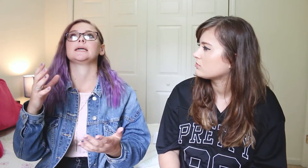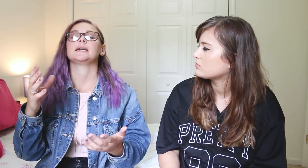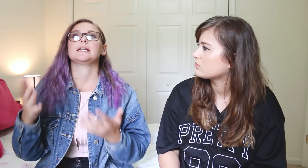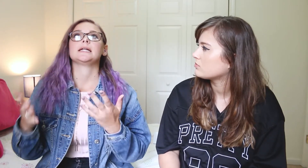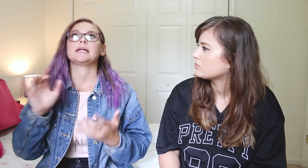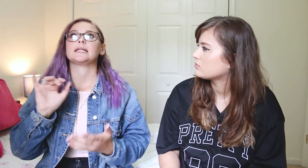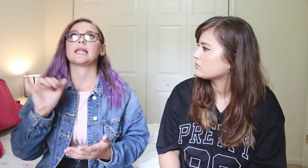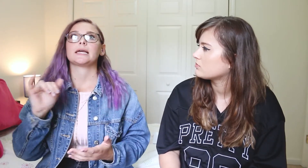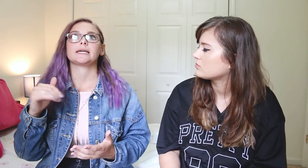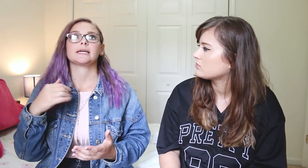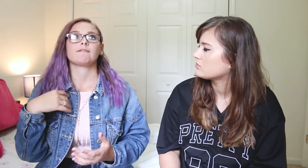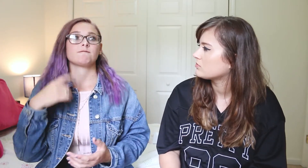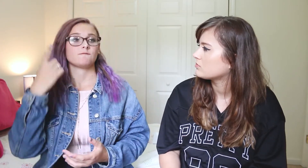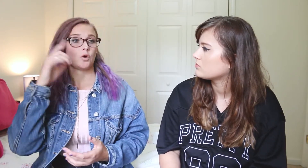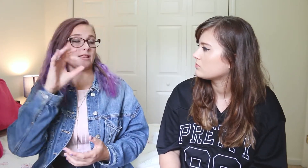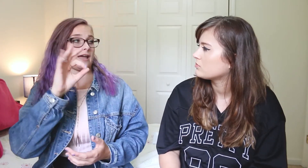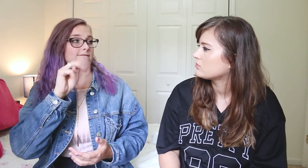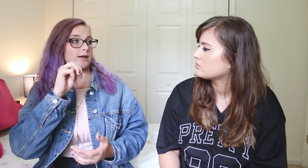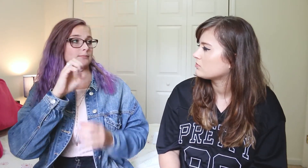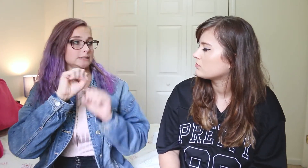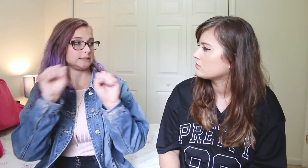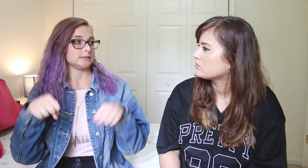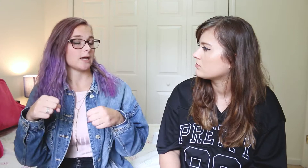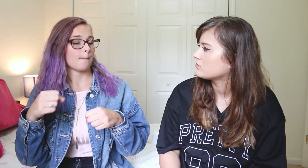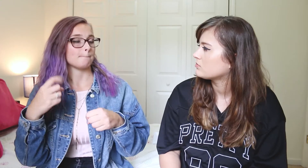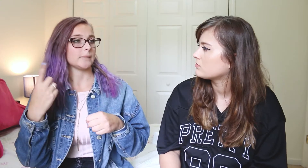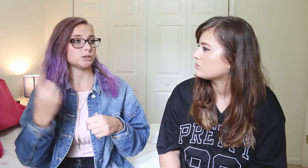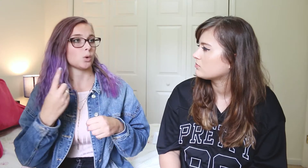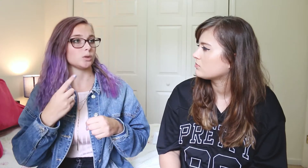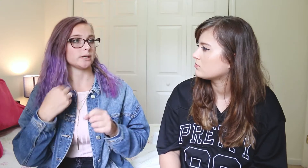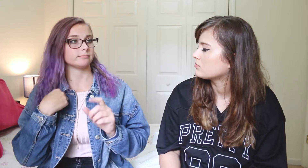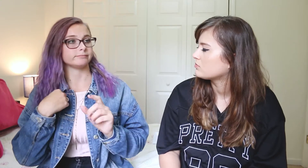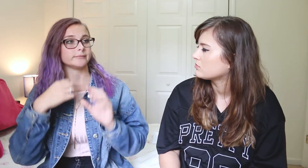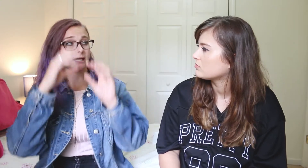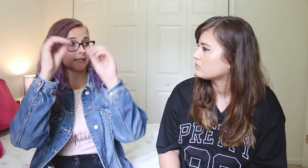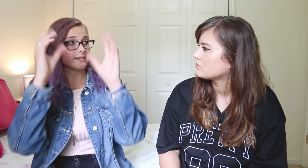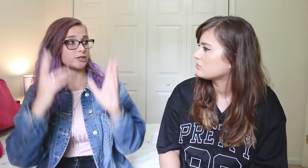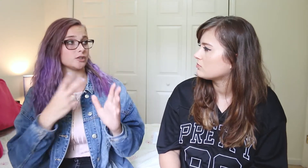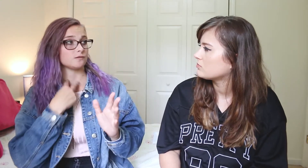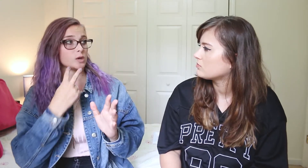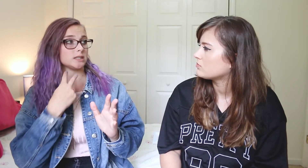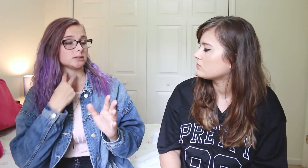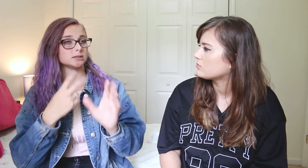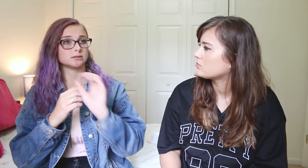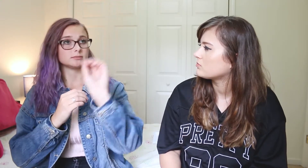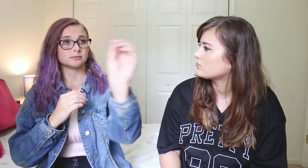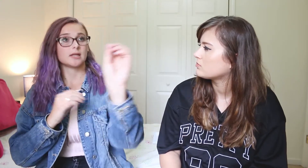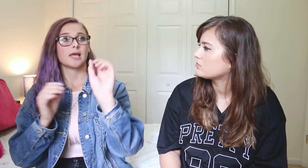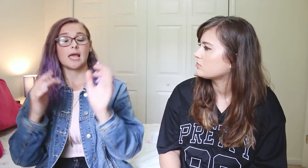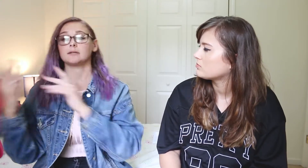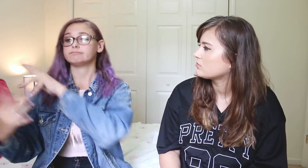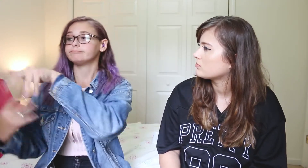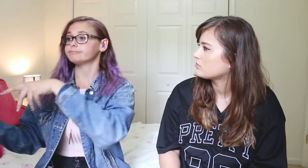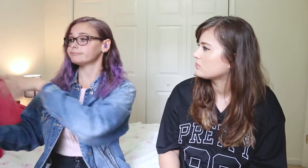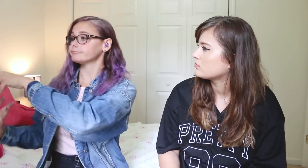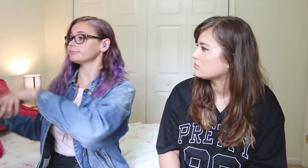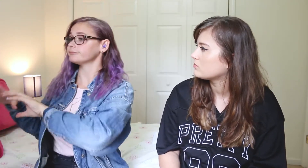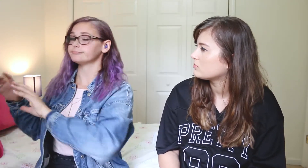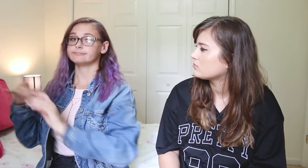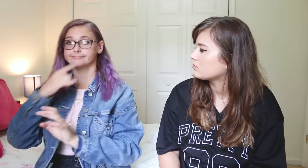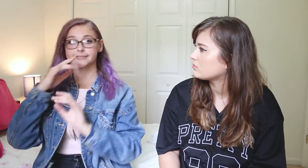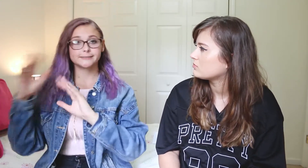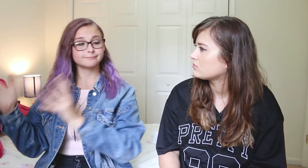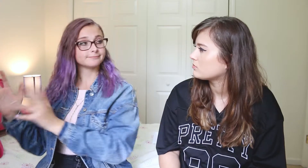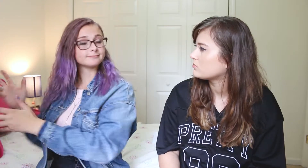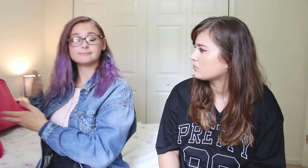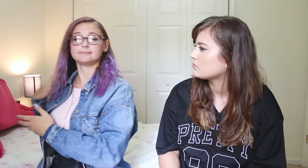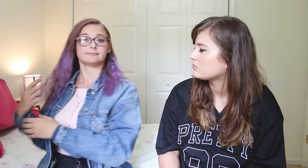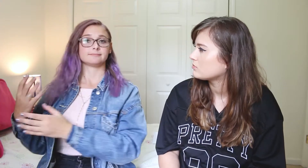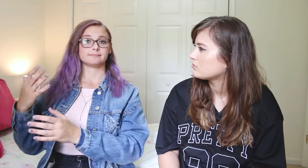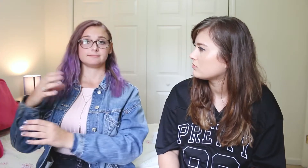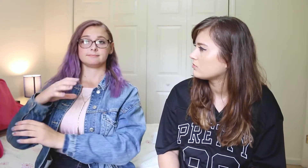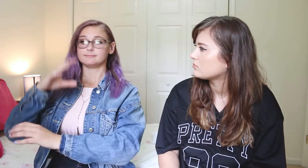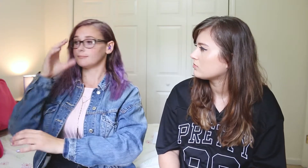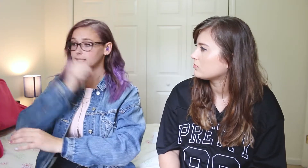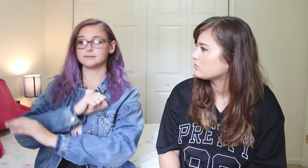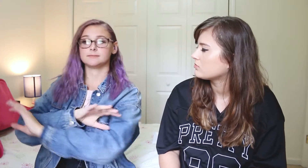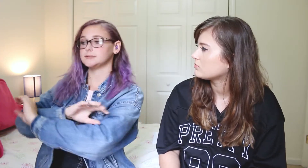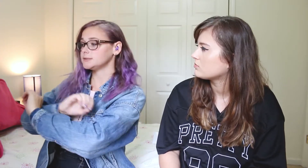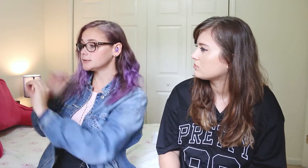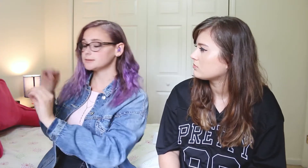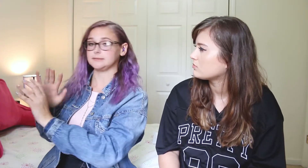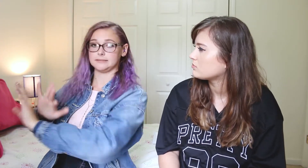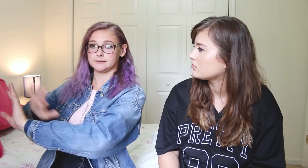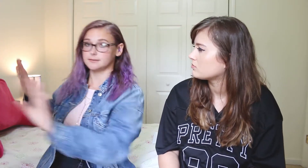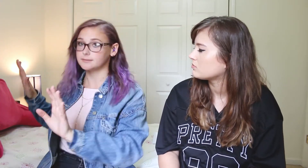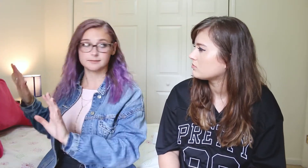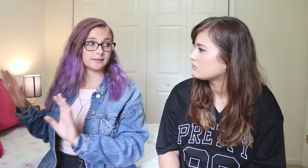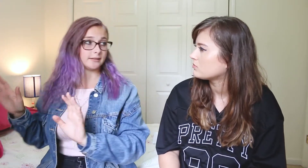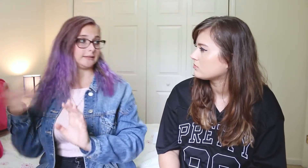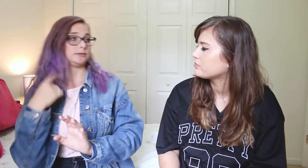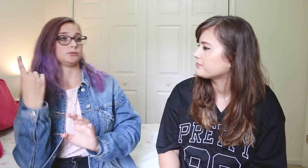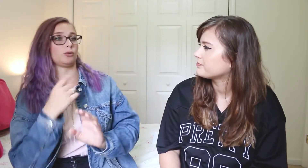Like, for the fm system you only get the teachers voices, other kids hanging arounds chatting you completely miss.